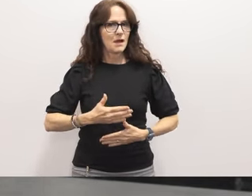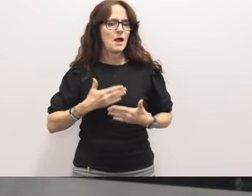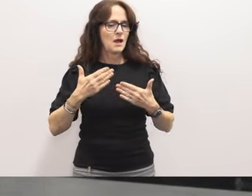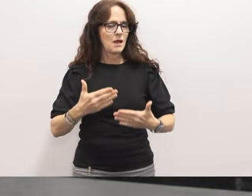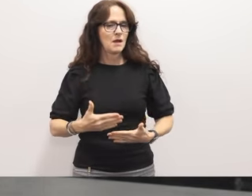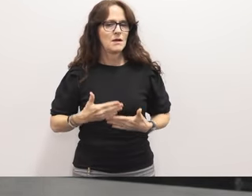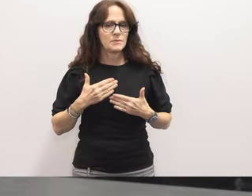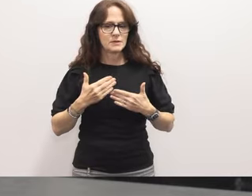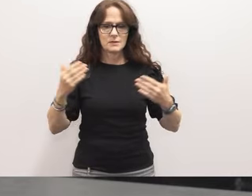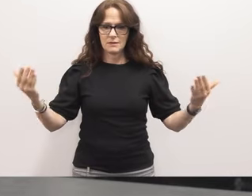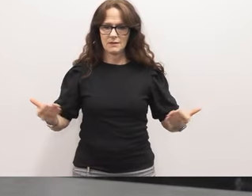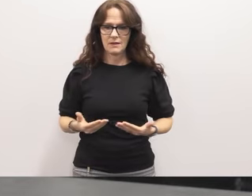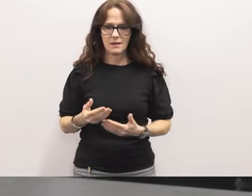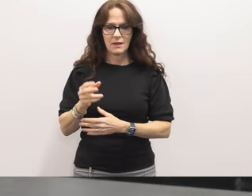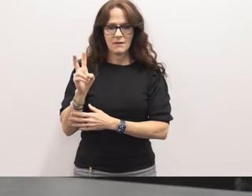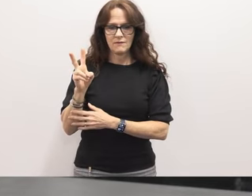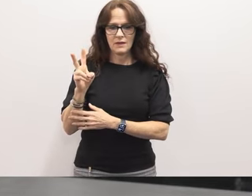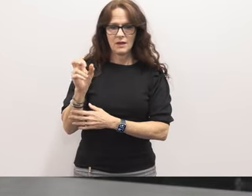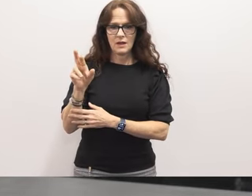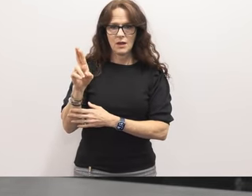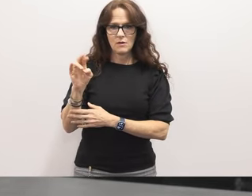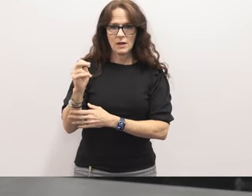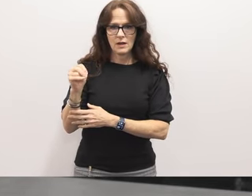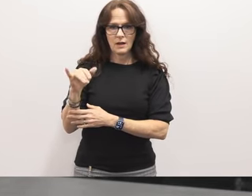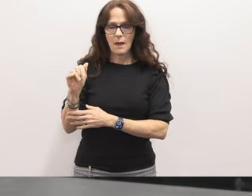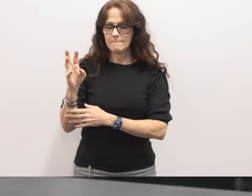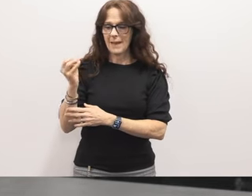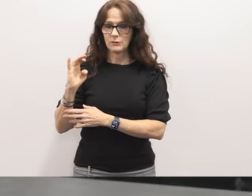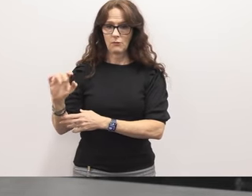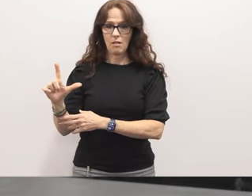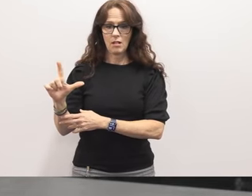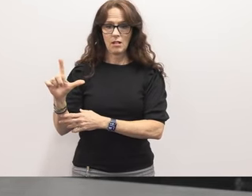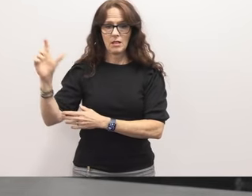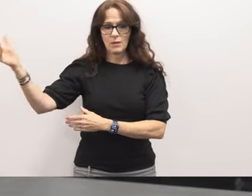Veronica Madrigal, new Director of Research and School Improvement to kick us off.